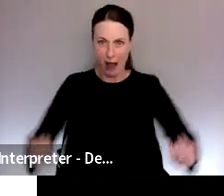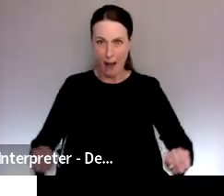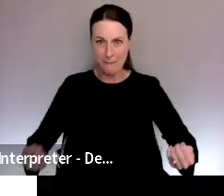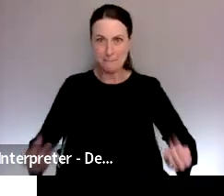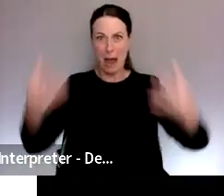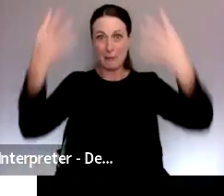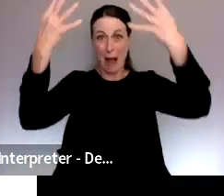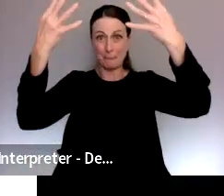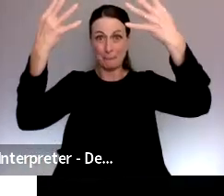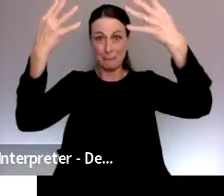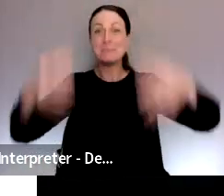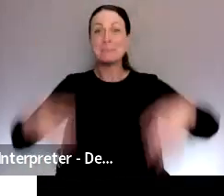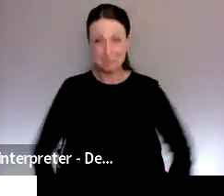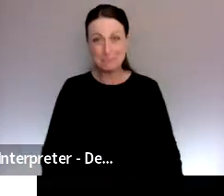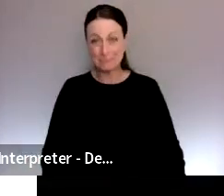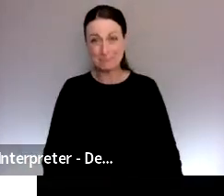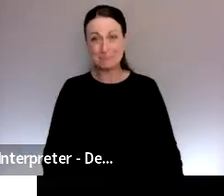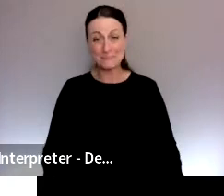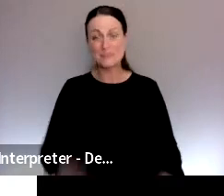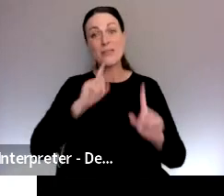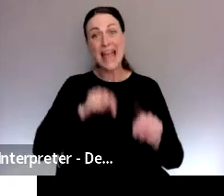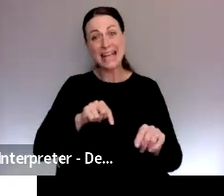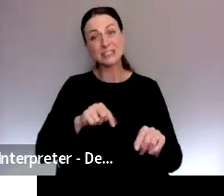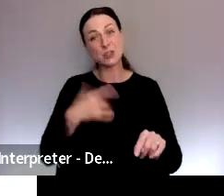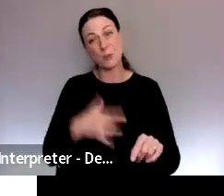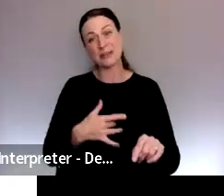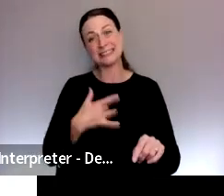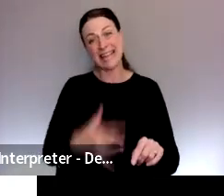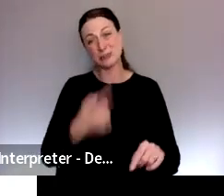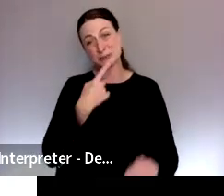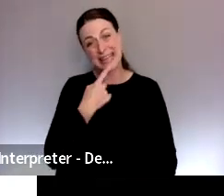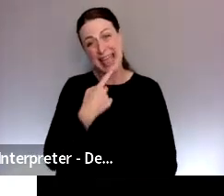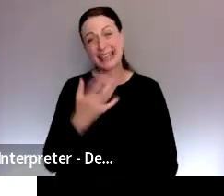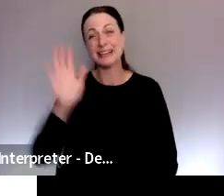so kind of the same answer that we give is that, you know...